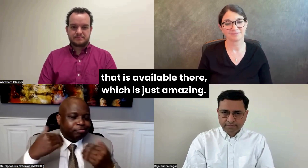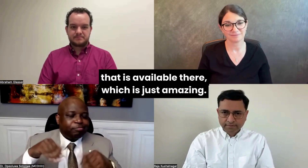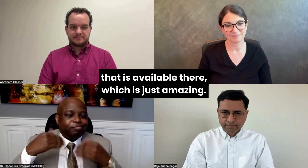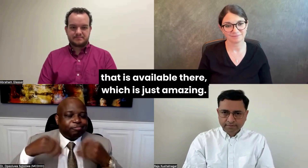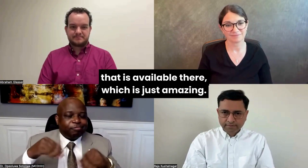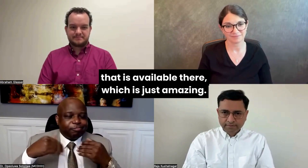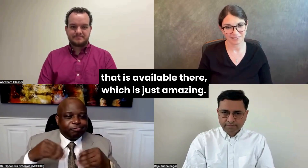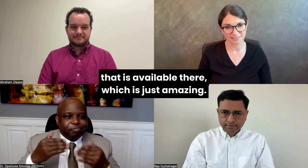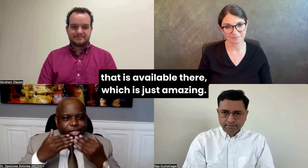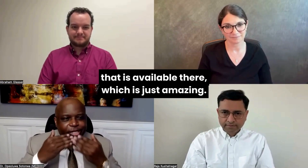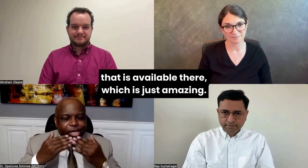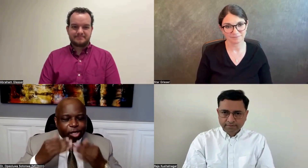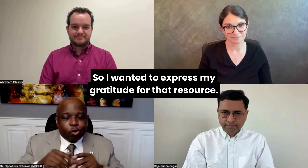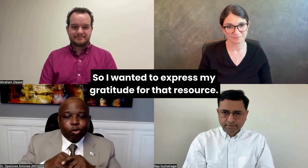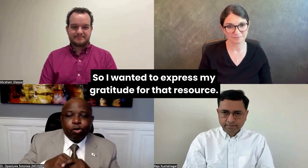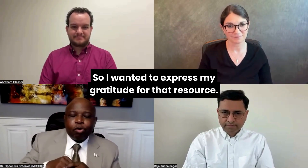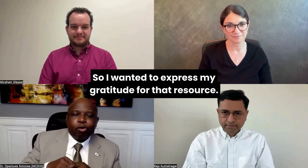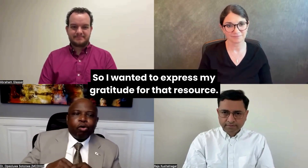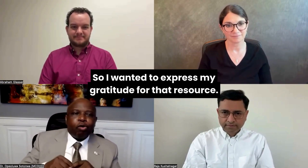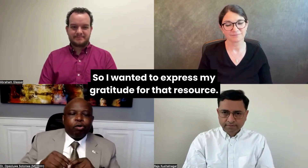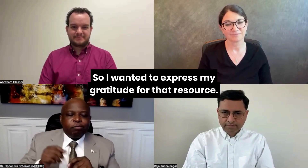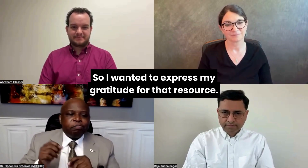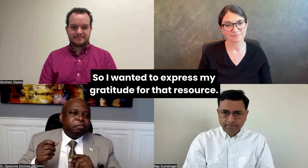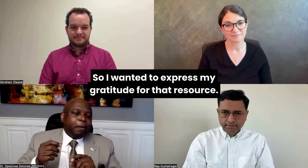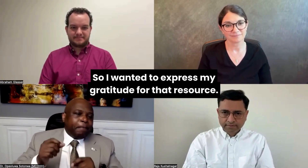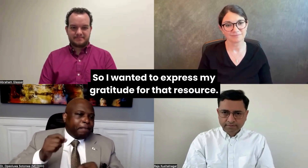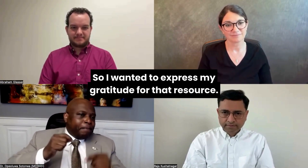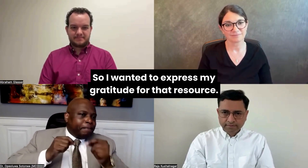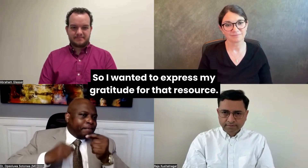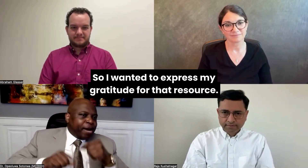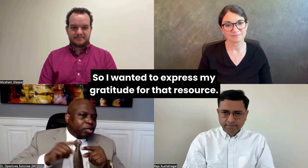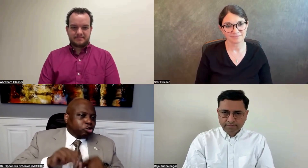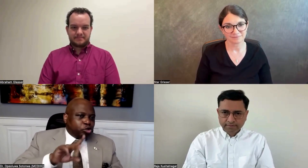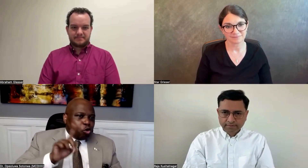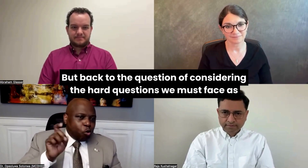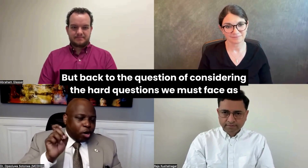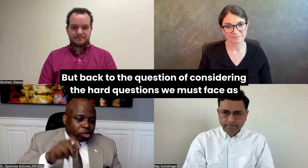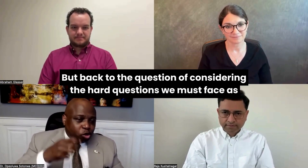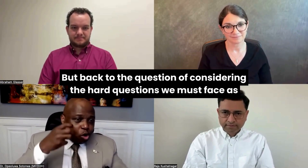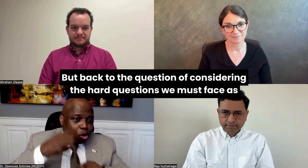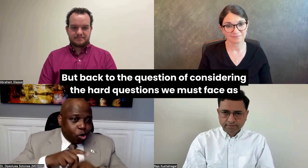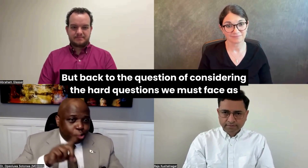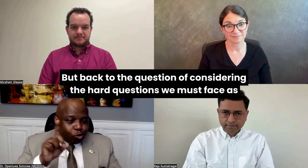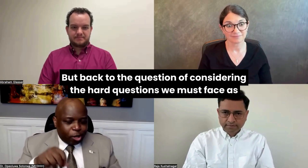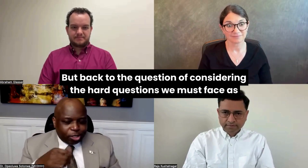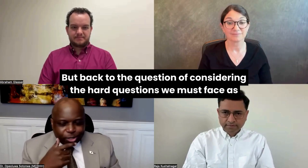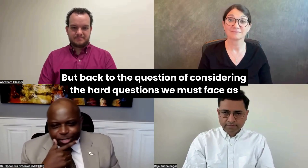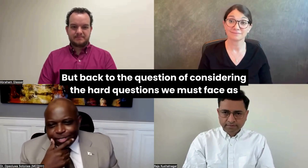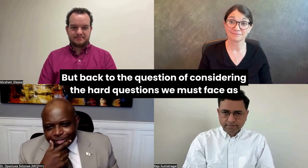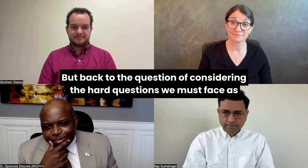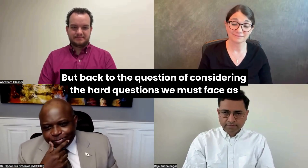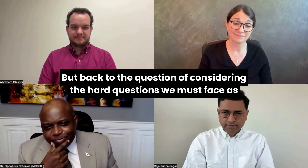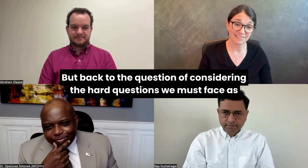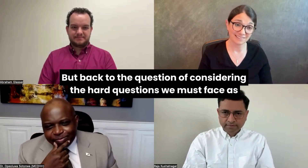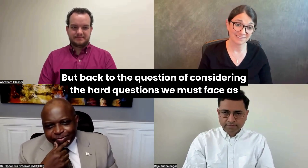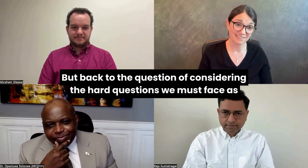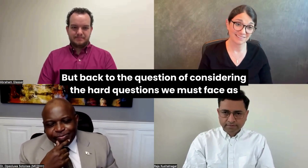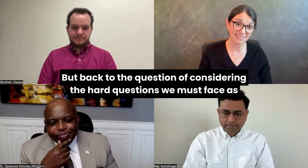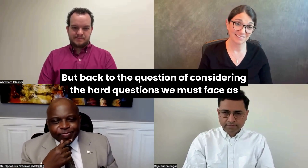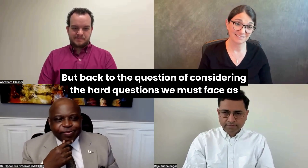So I wanted to express my gratitude for that resource. But back to the question of considering the hard questions we must face as